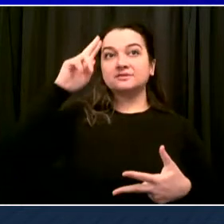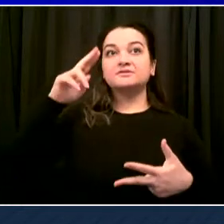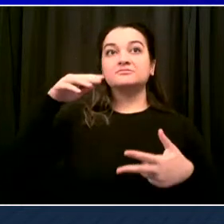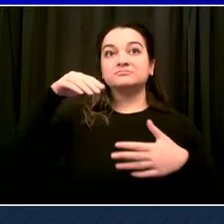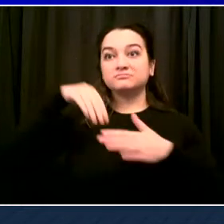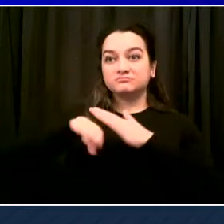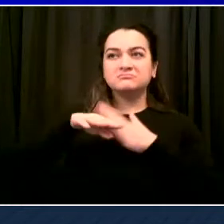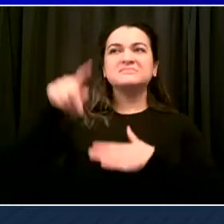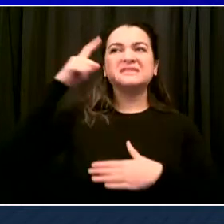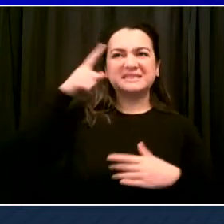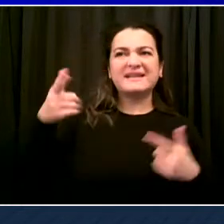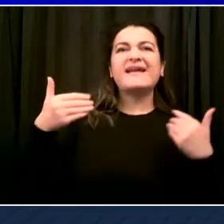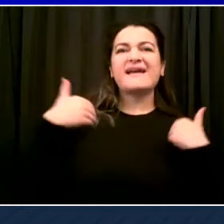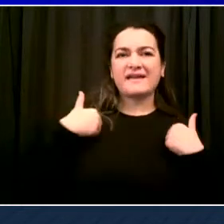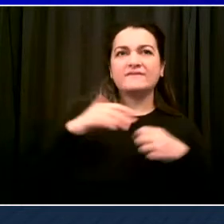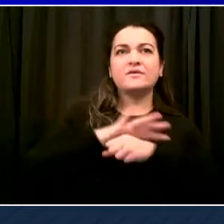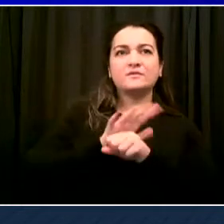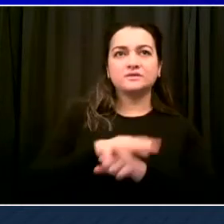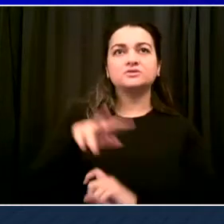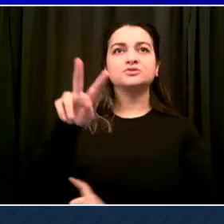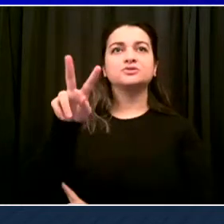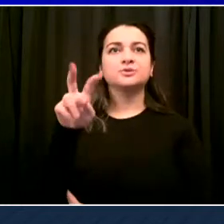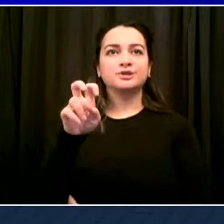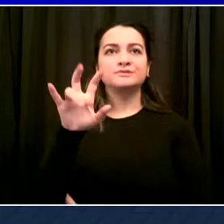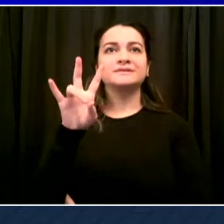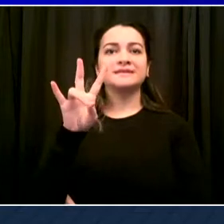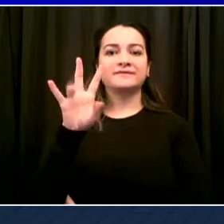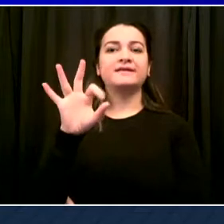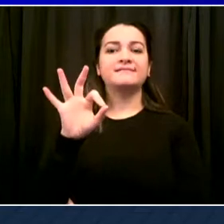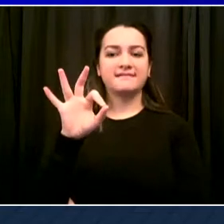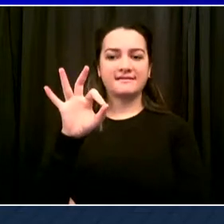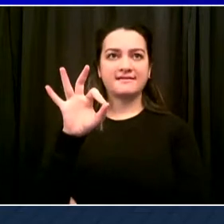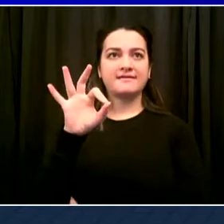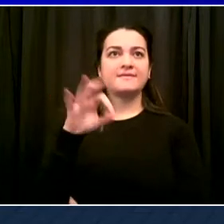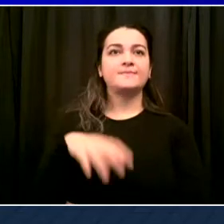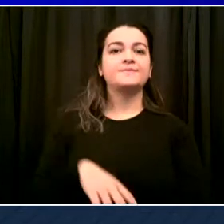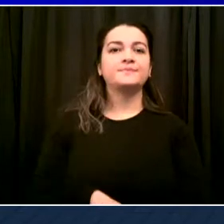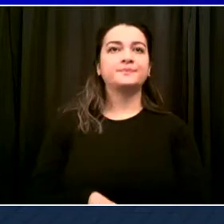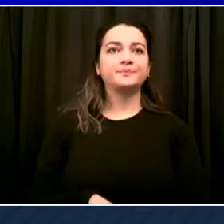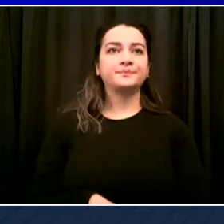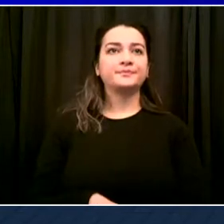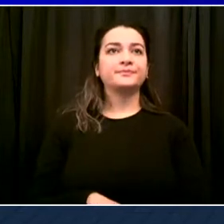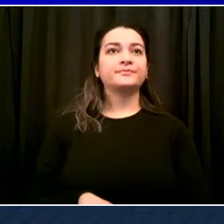QUICKLY, OUR INDICATORS, NUMBER ONE, DAILY NUMBER OF PEOPLE IN